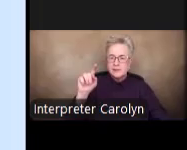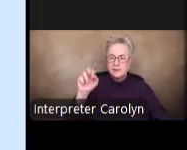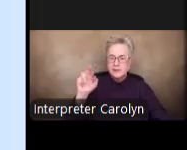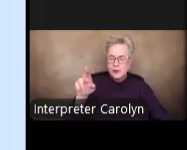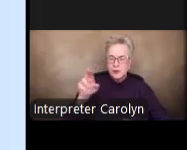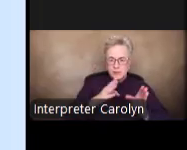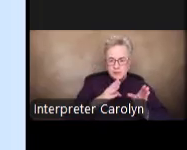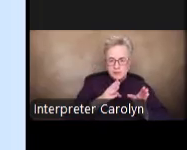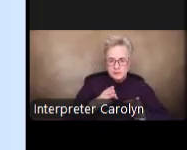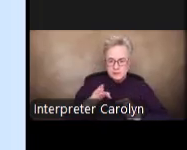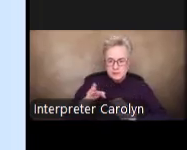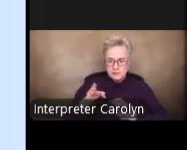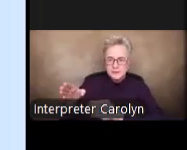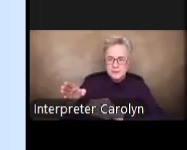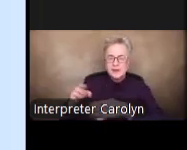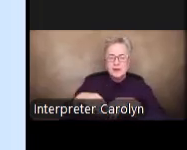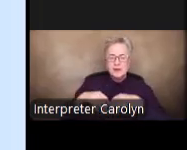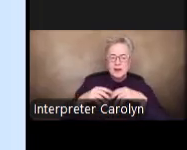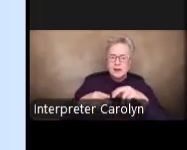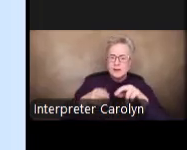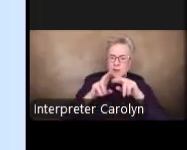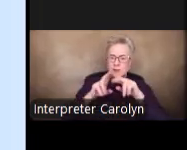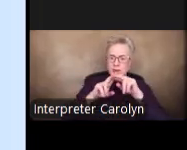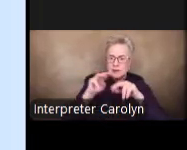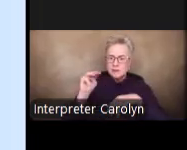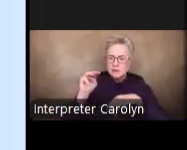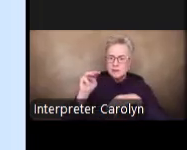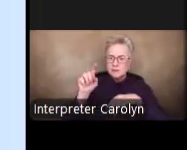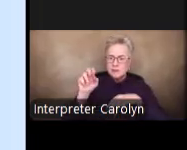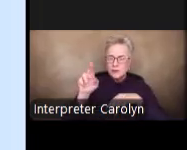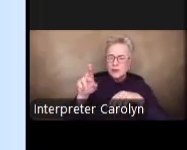increased motor stability, and then that improved timing and